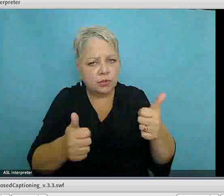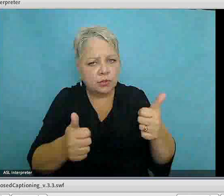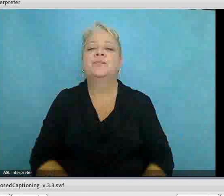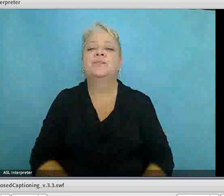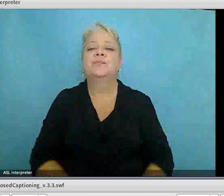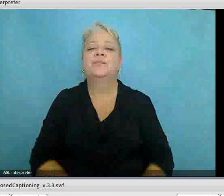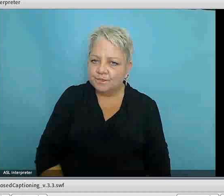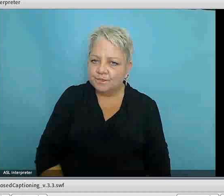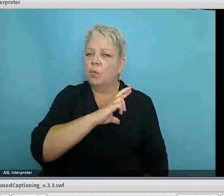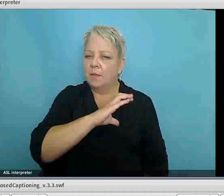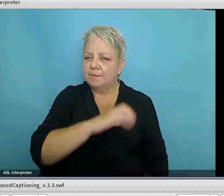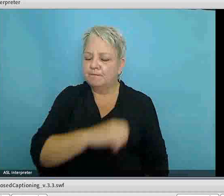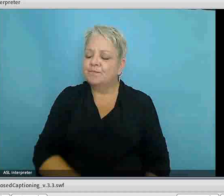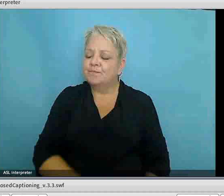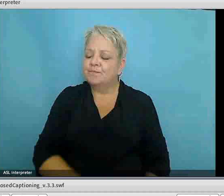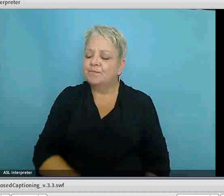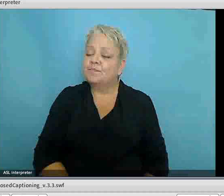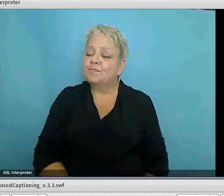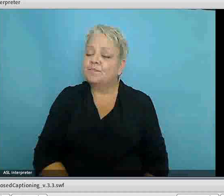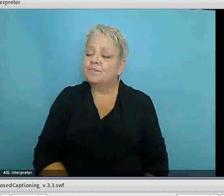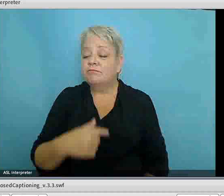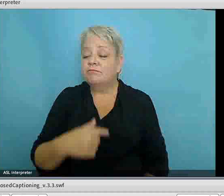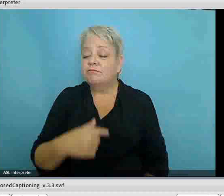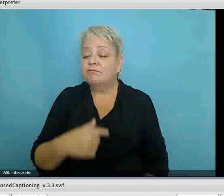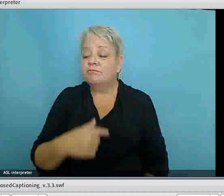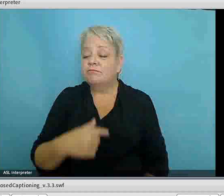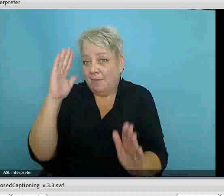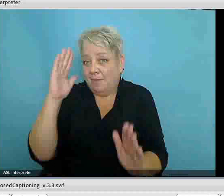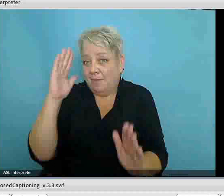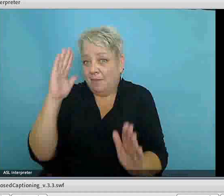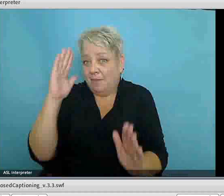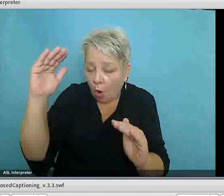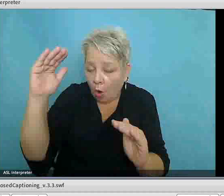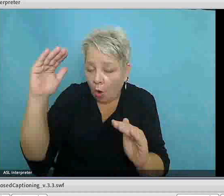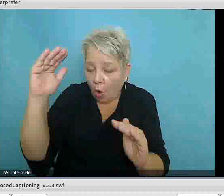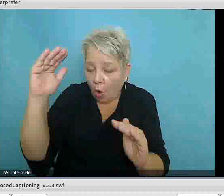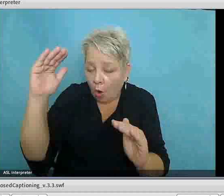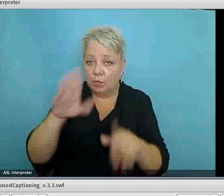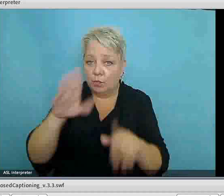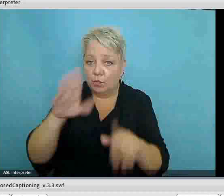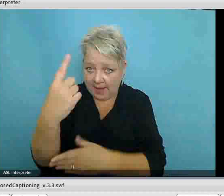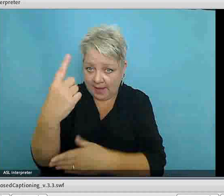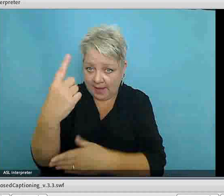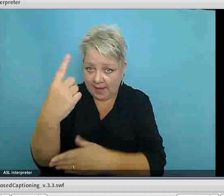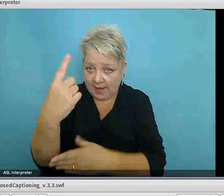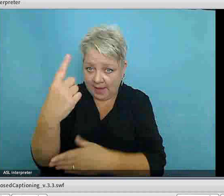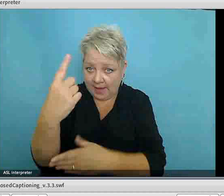will be interested in joining these One Care networks because to the extent you have -- that